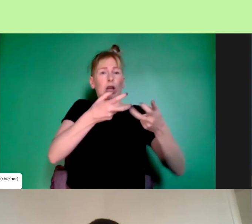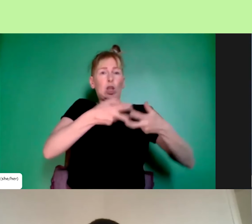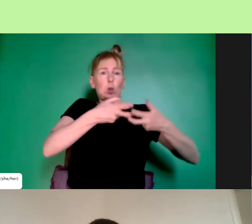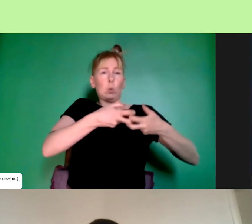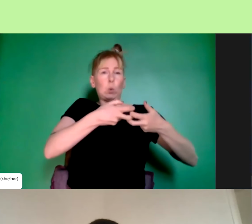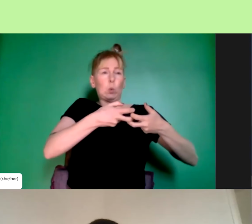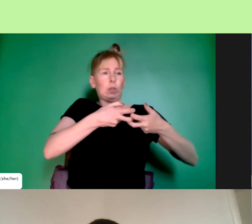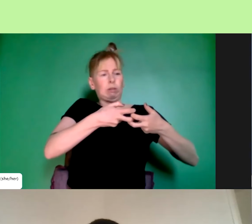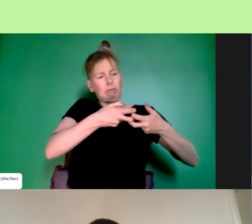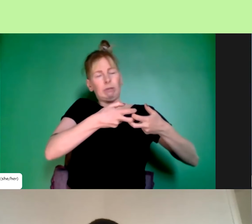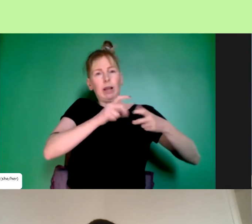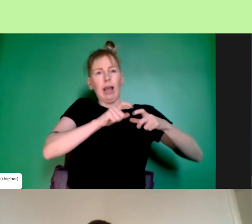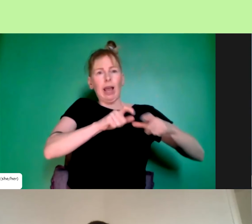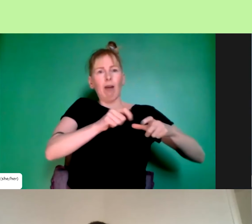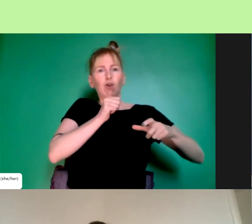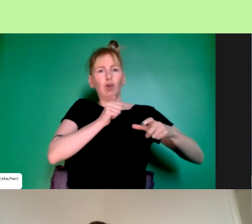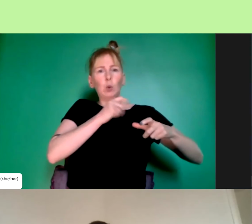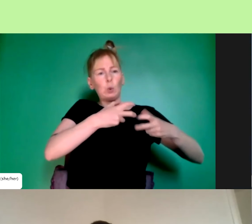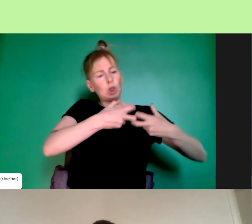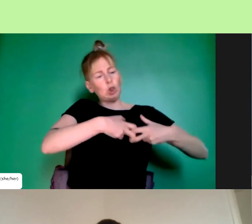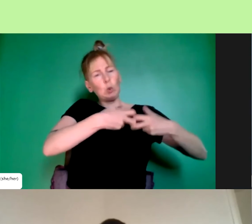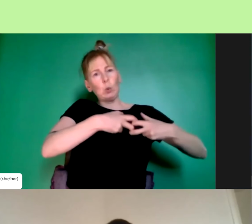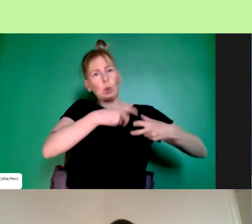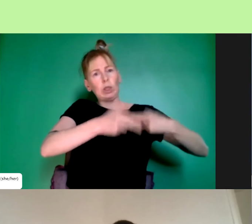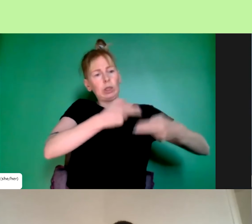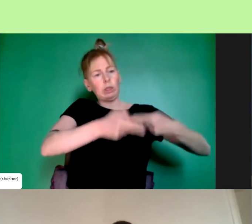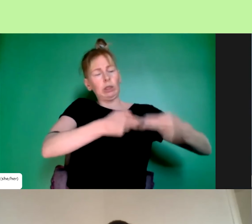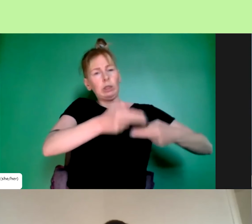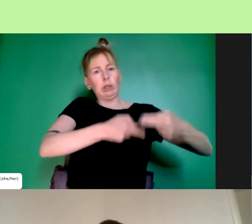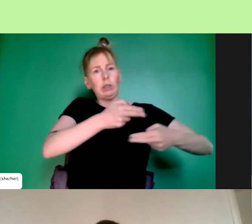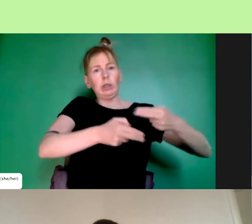you know, because if you use the tools without hacking them, you just end up